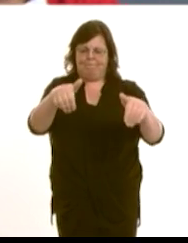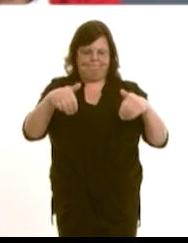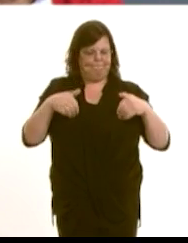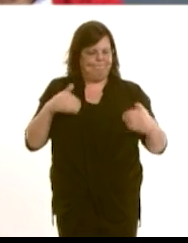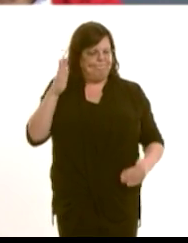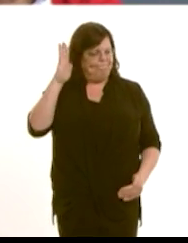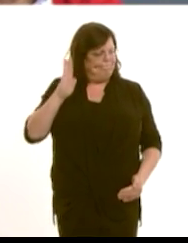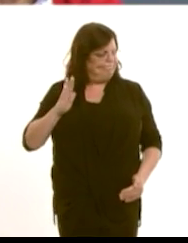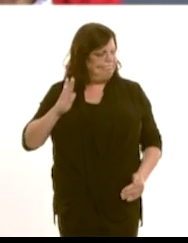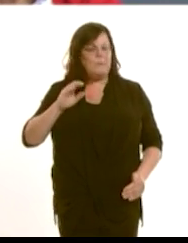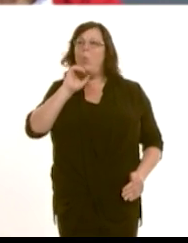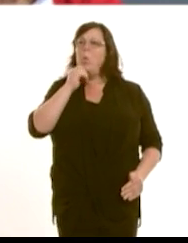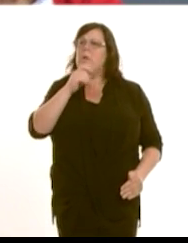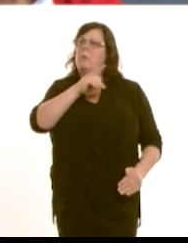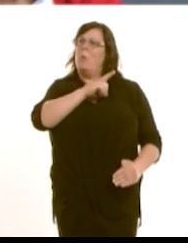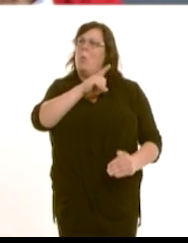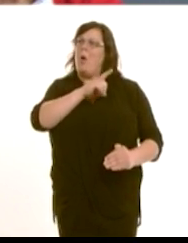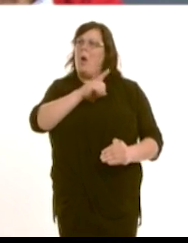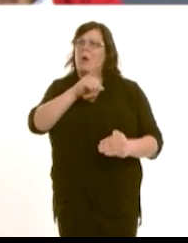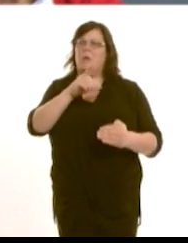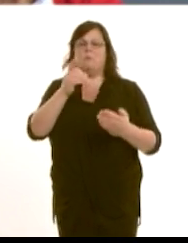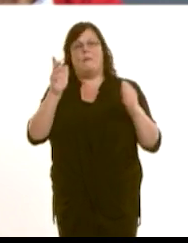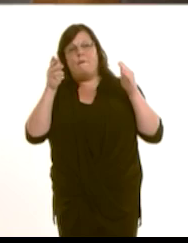this time in relation to the devolution of policing.